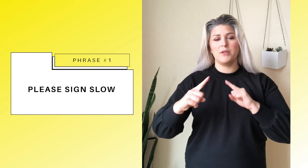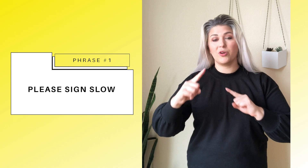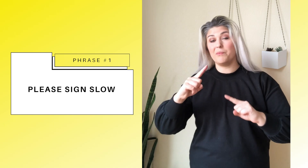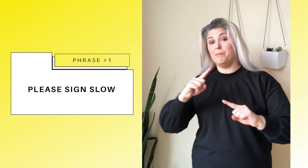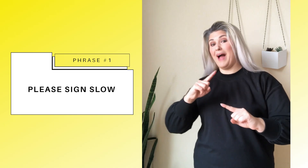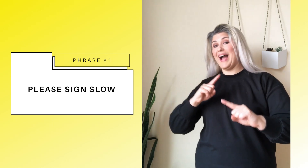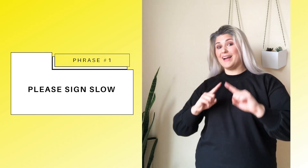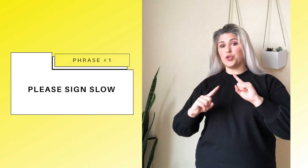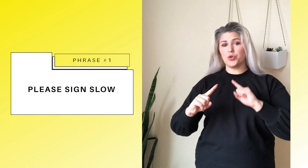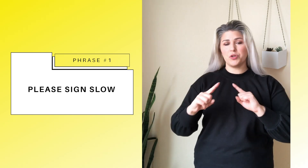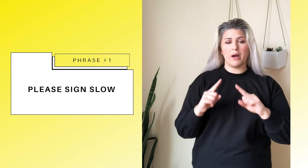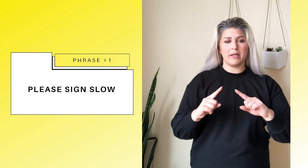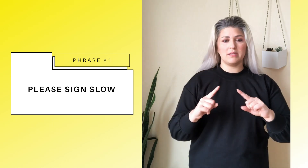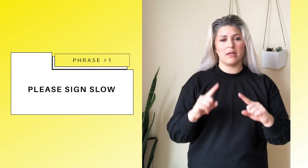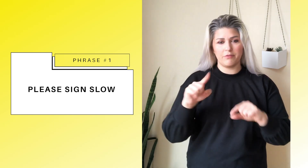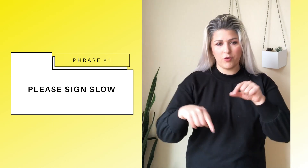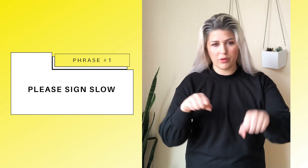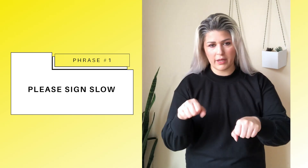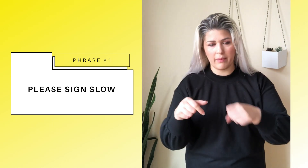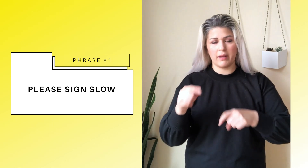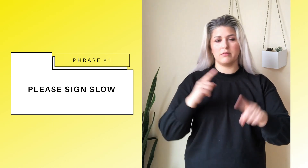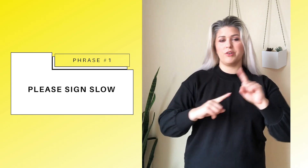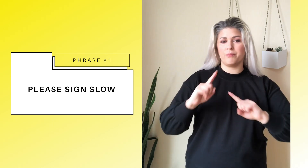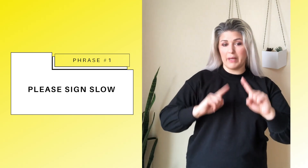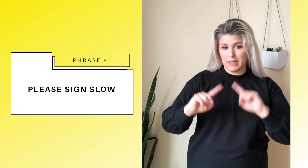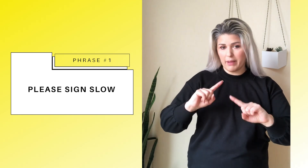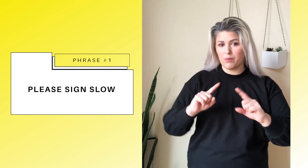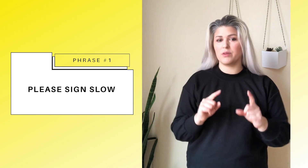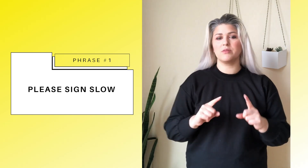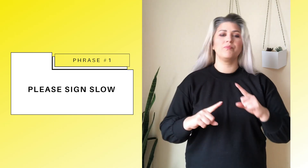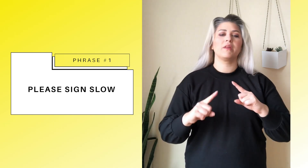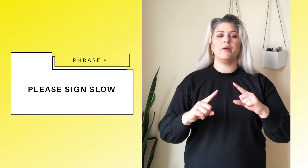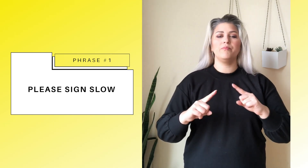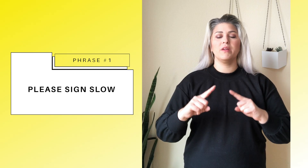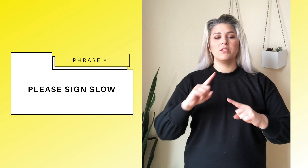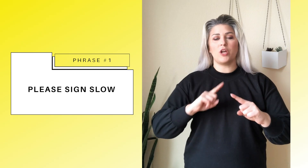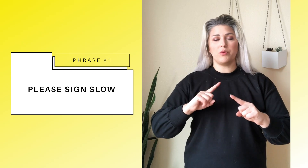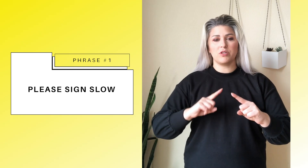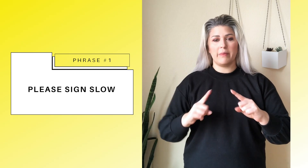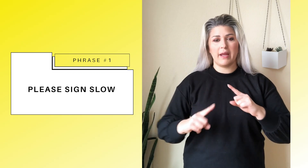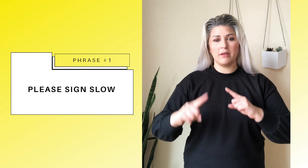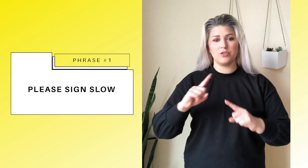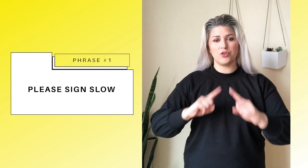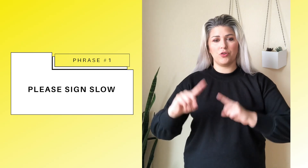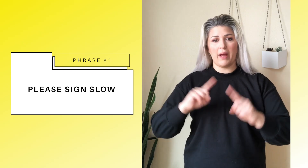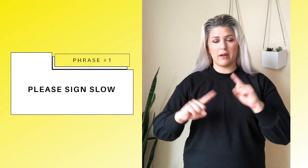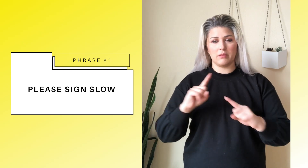but you're going back towards your body instead of forward like a bike. So you're peddling backwards. Okay? Start with your dominant hand. Circle back.